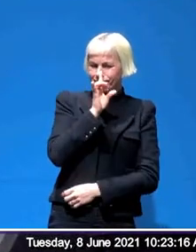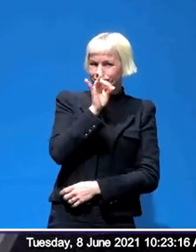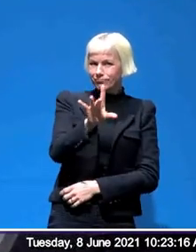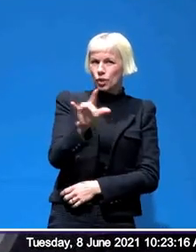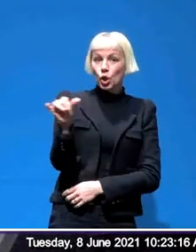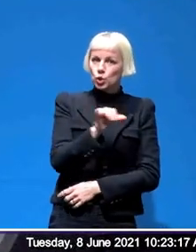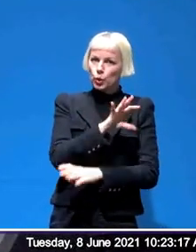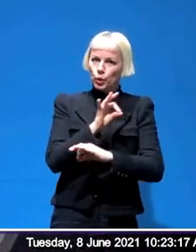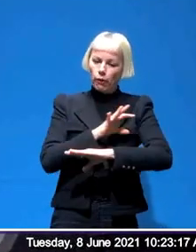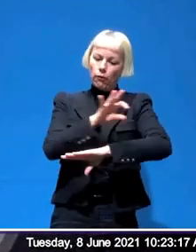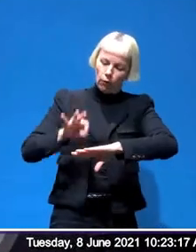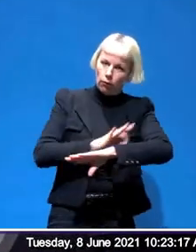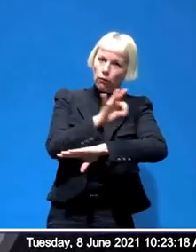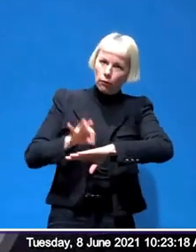together 24 hours a day.